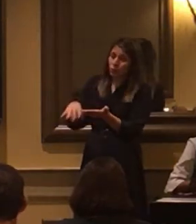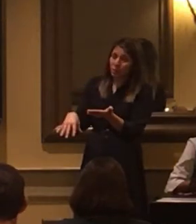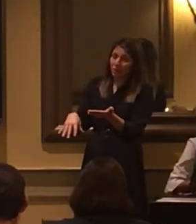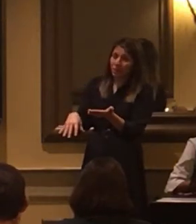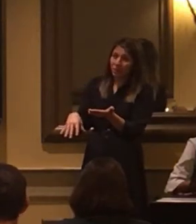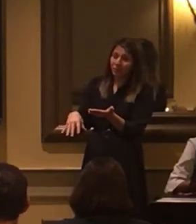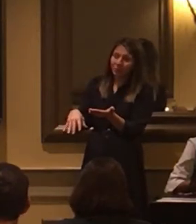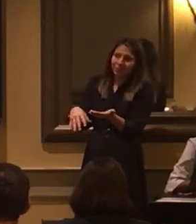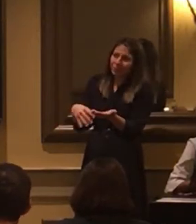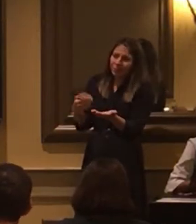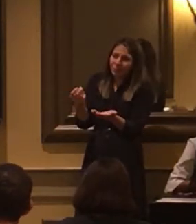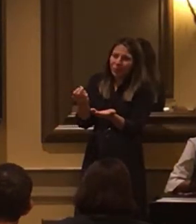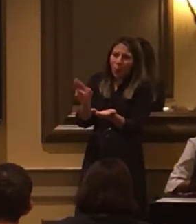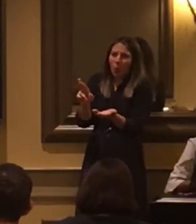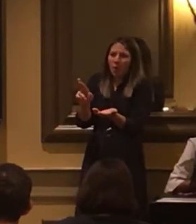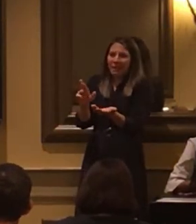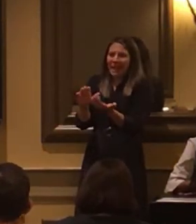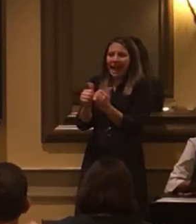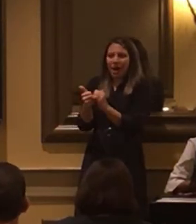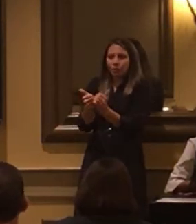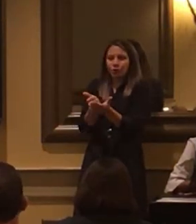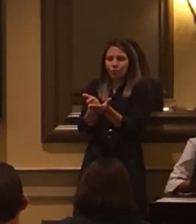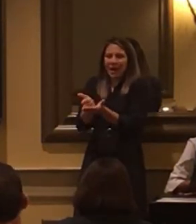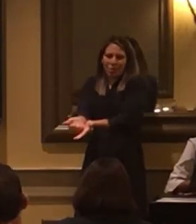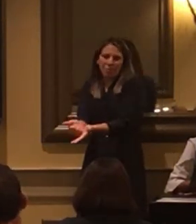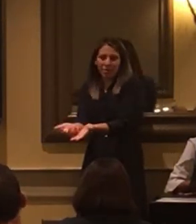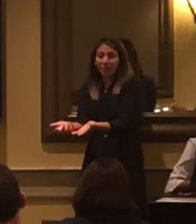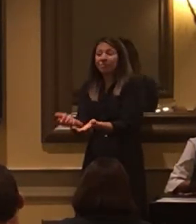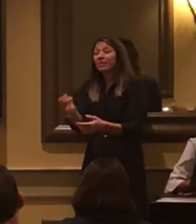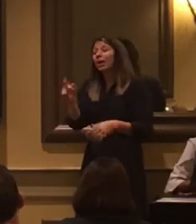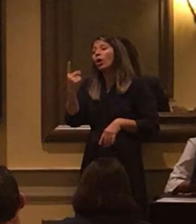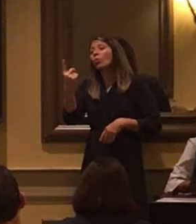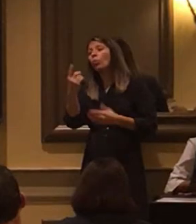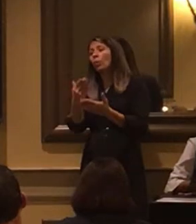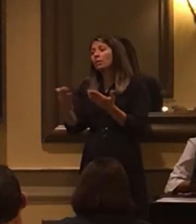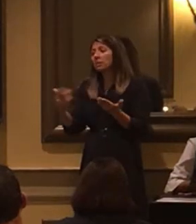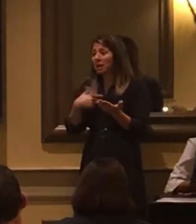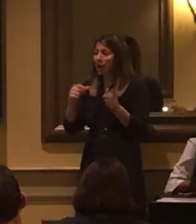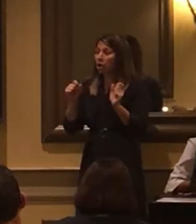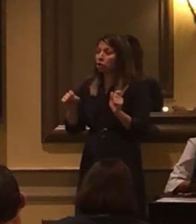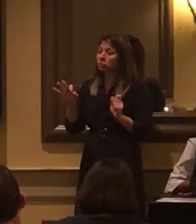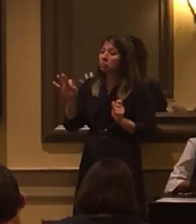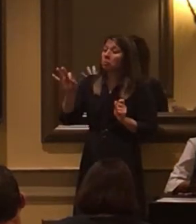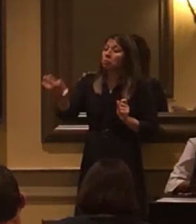How to really talk about... If for one thing I could say is,